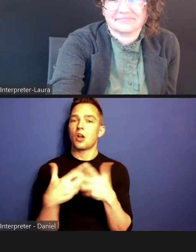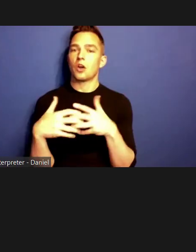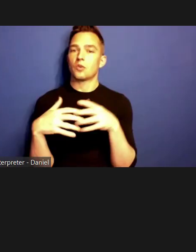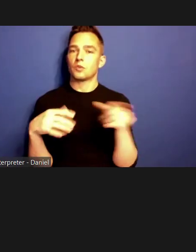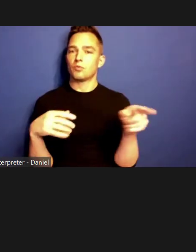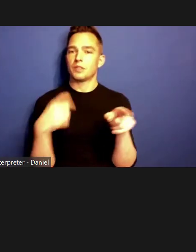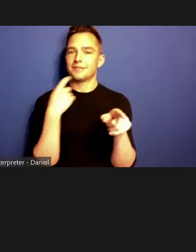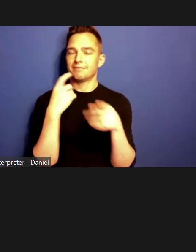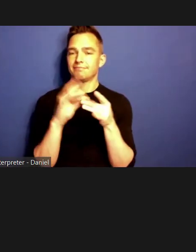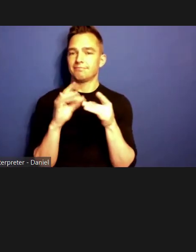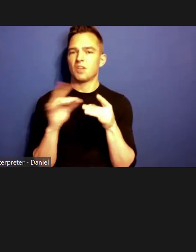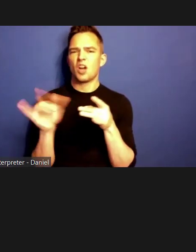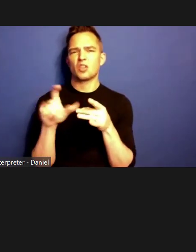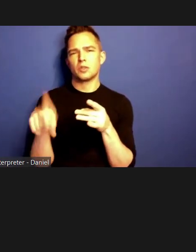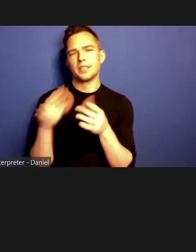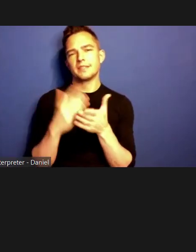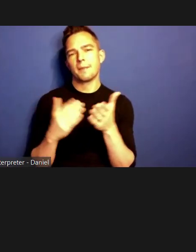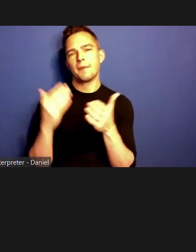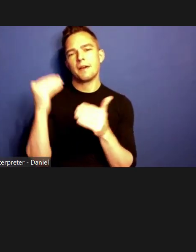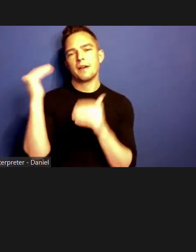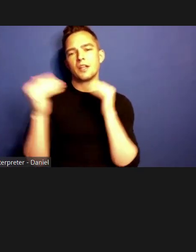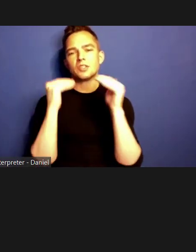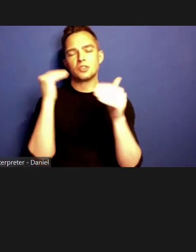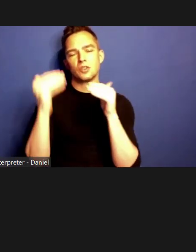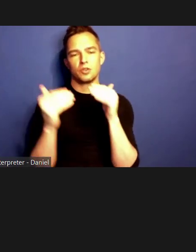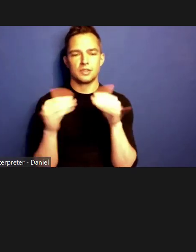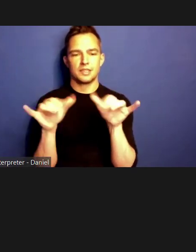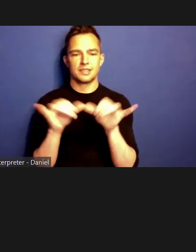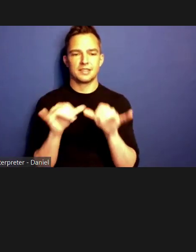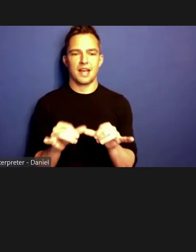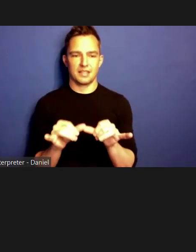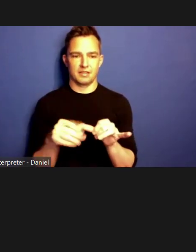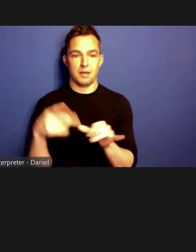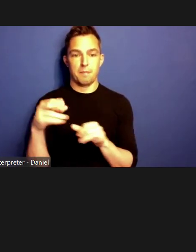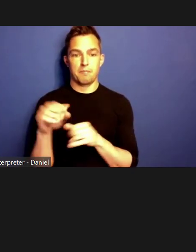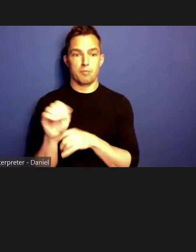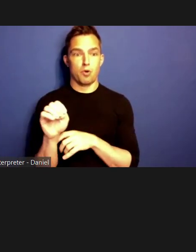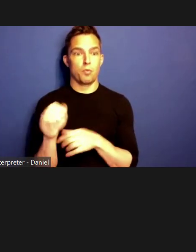During your learning process, as well as checking your equipment on